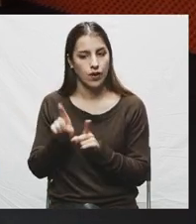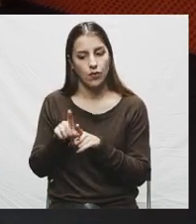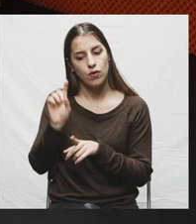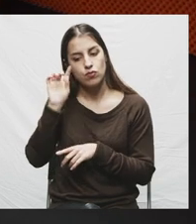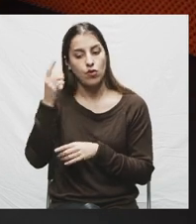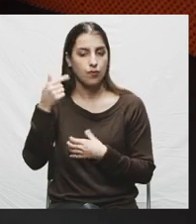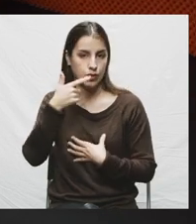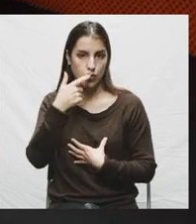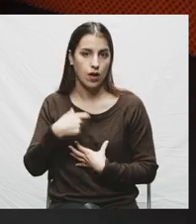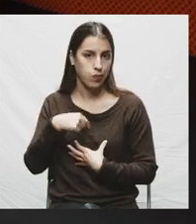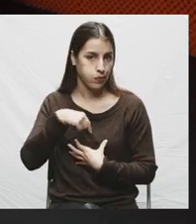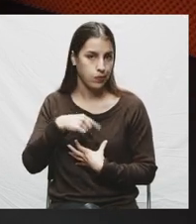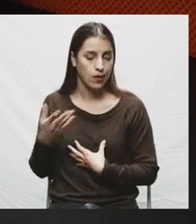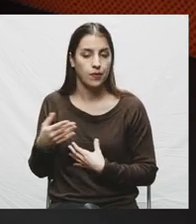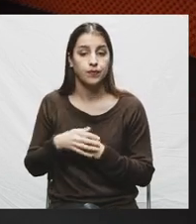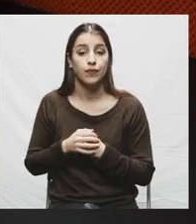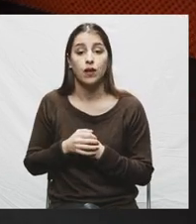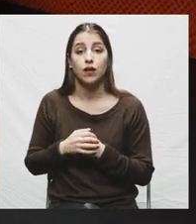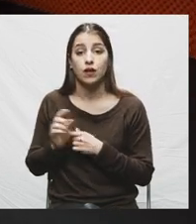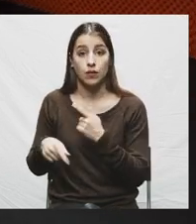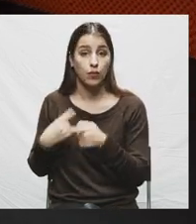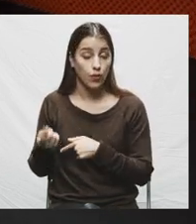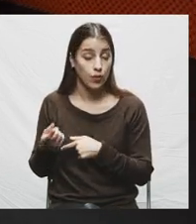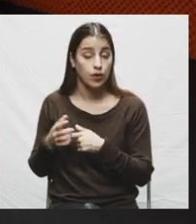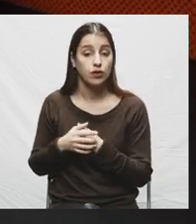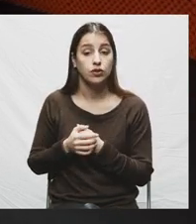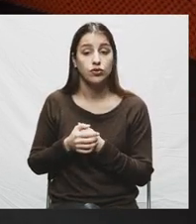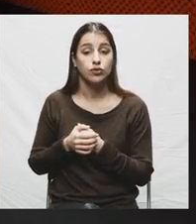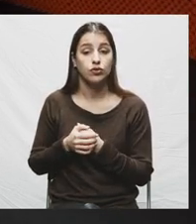It was an important personal discovery. And then...